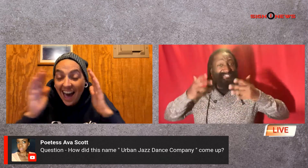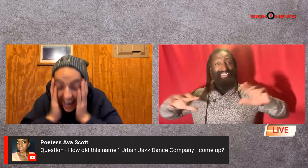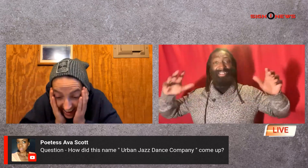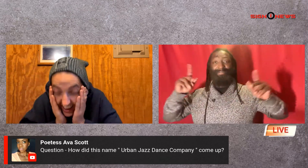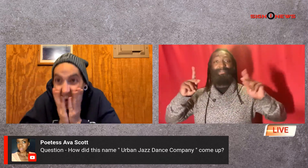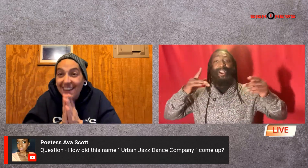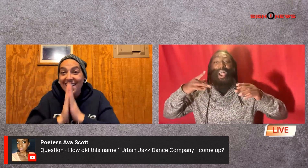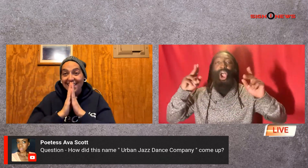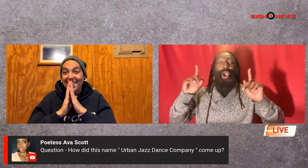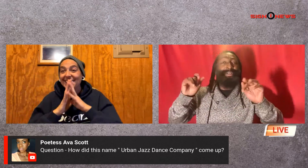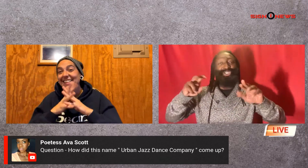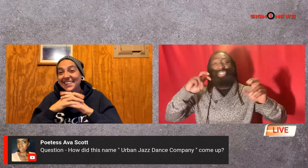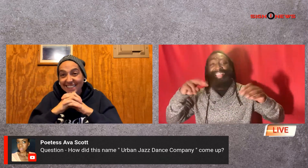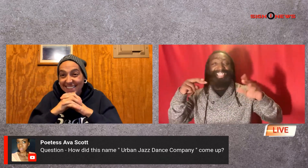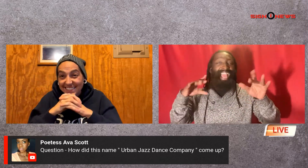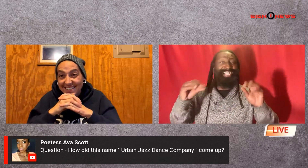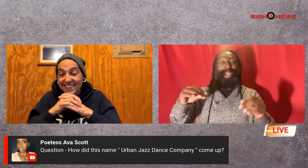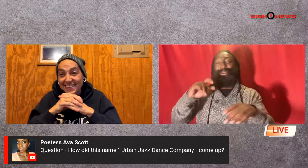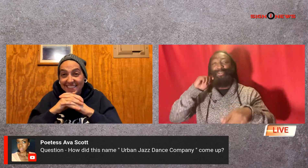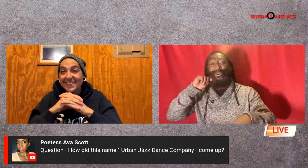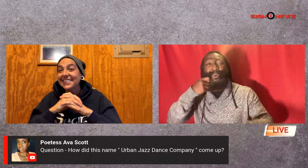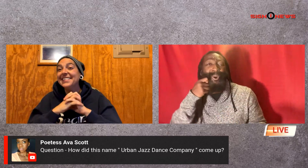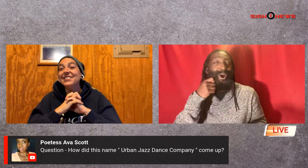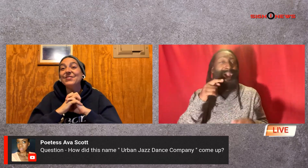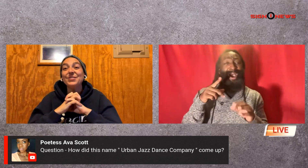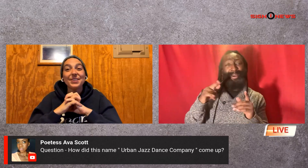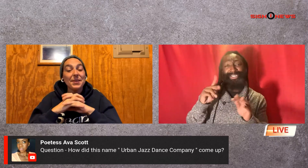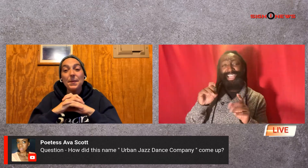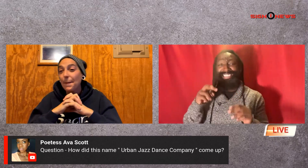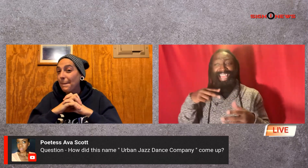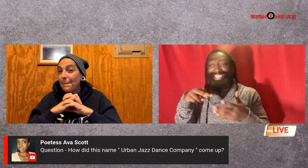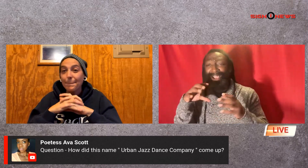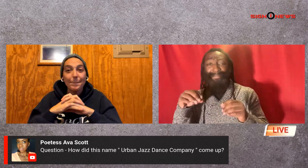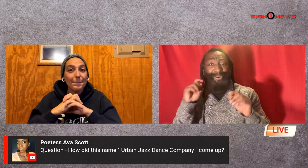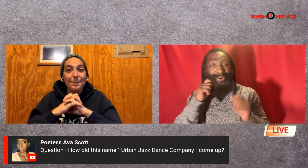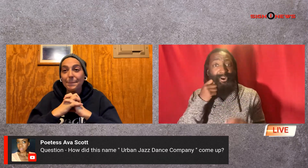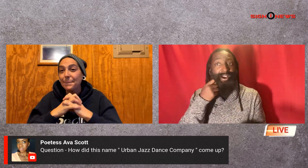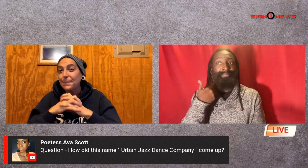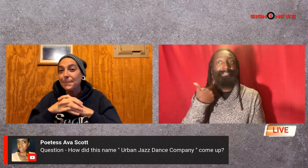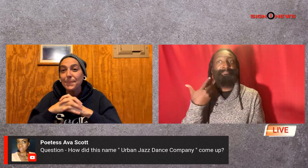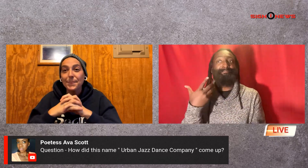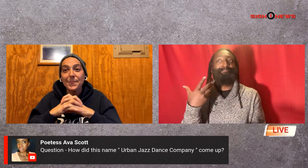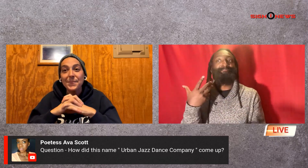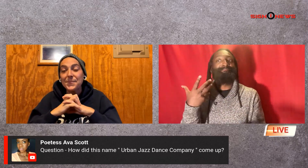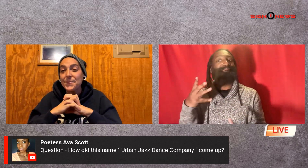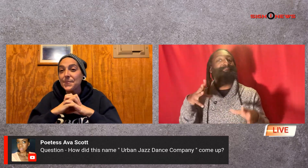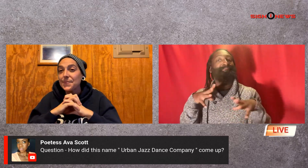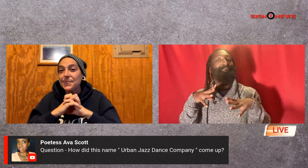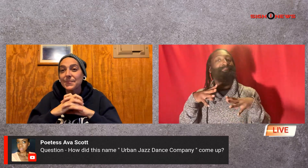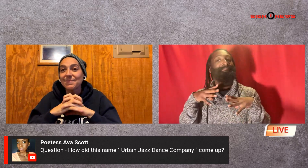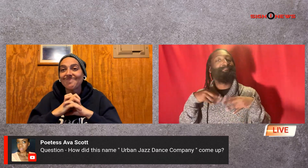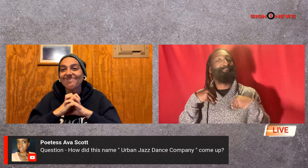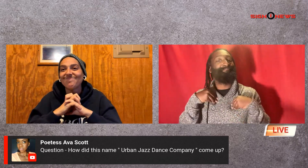we finished they said urban jazz dance company cool and I was like okay I think I'll accept